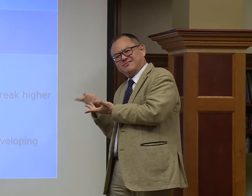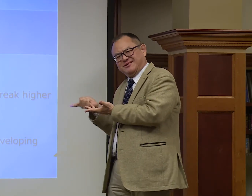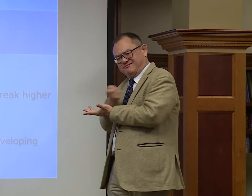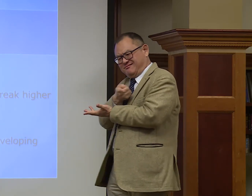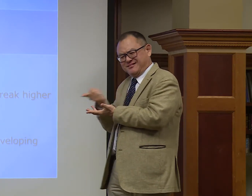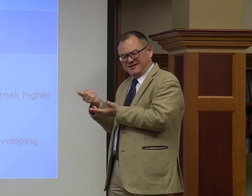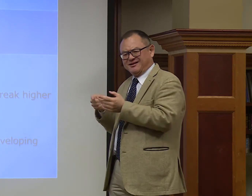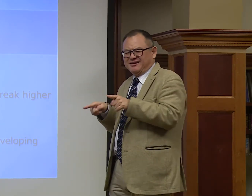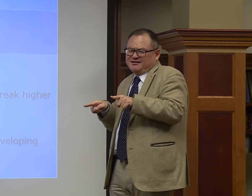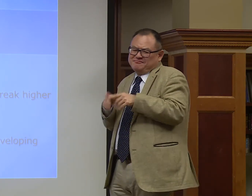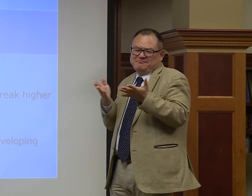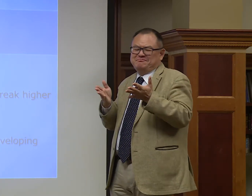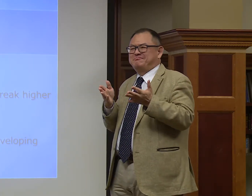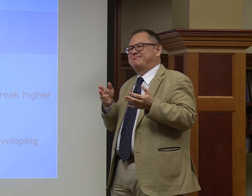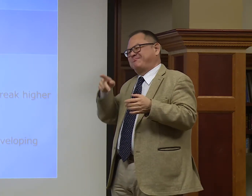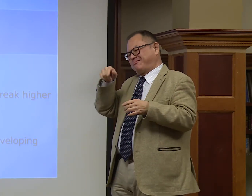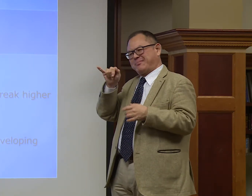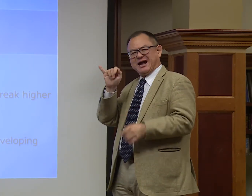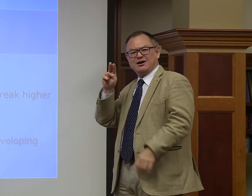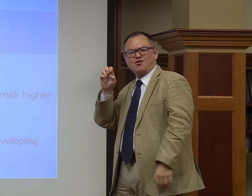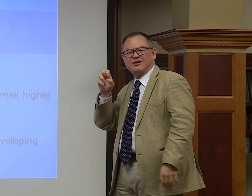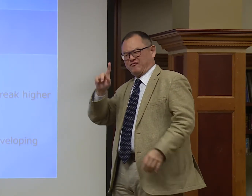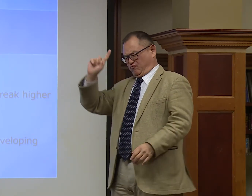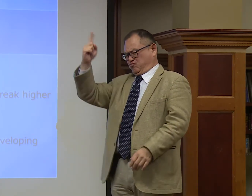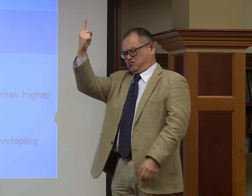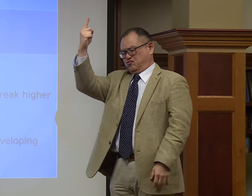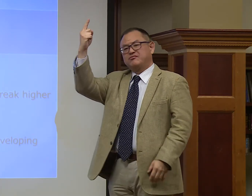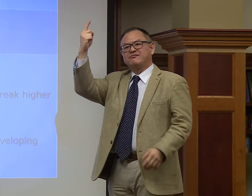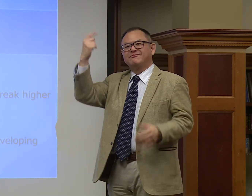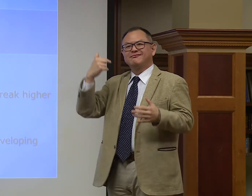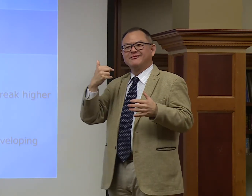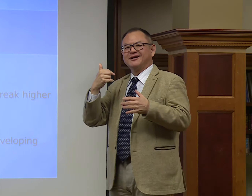hmm, how did that come together?